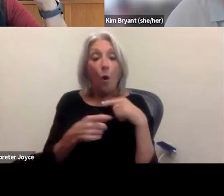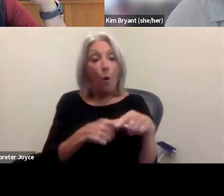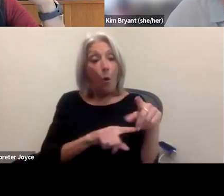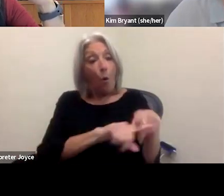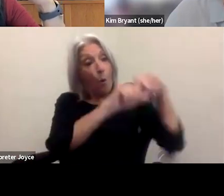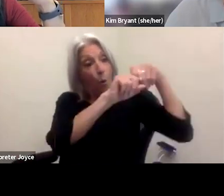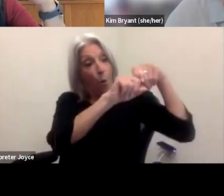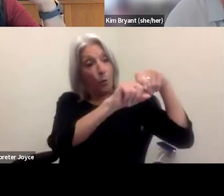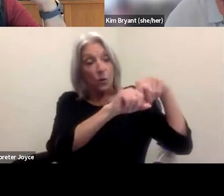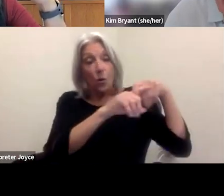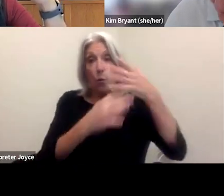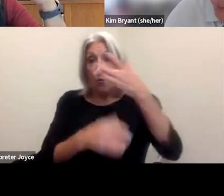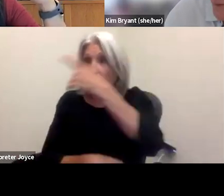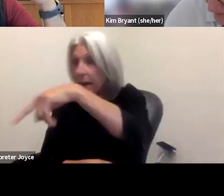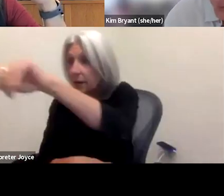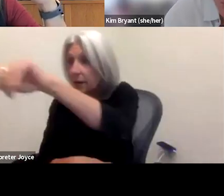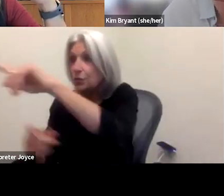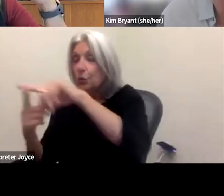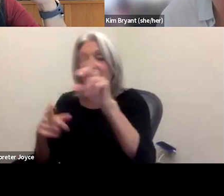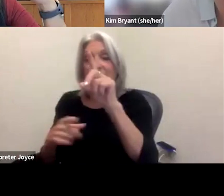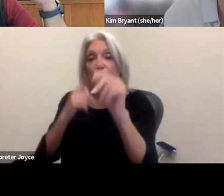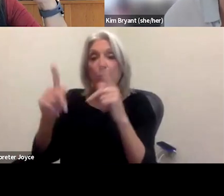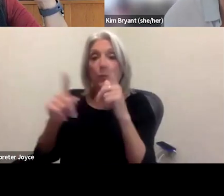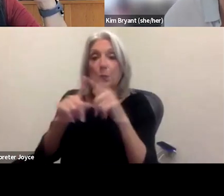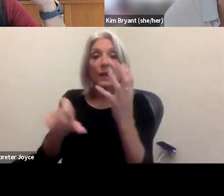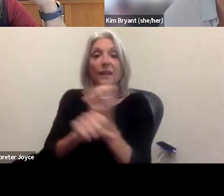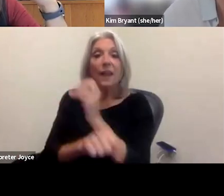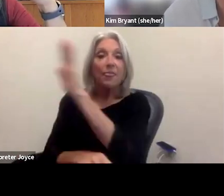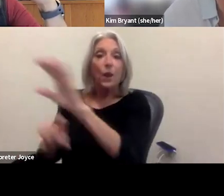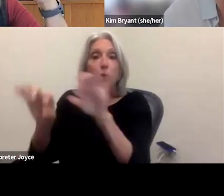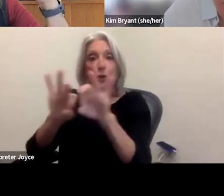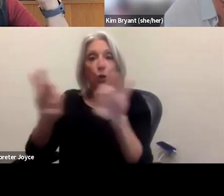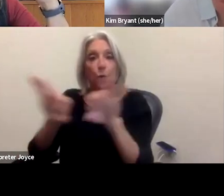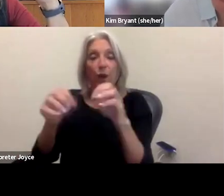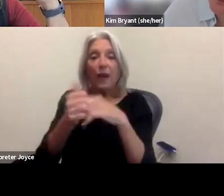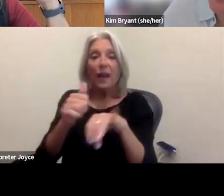to get degrees in engineering, and not every disabled person wants to get a degree in engineering.